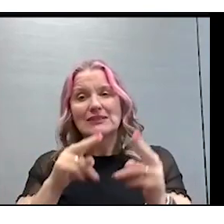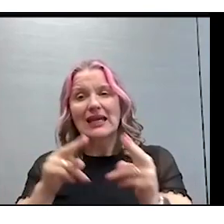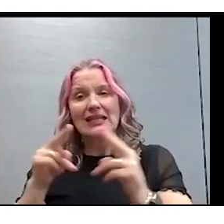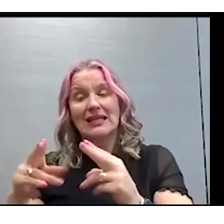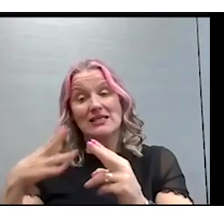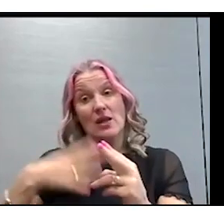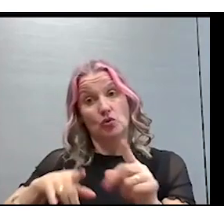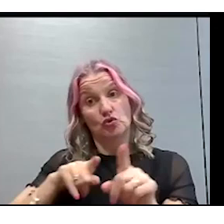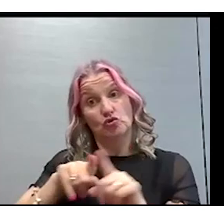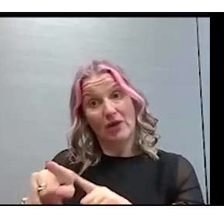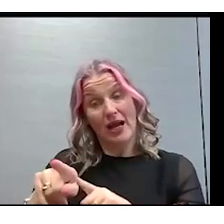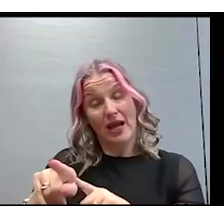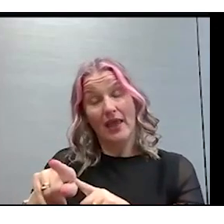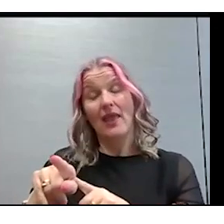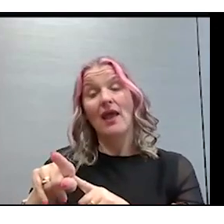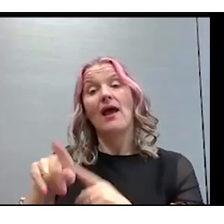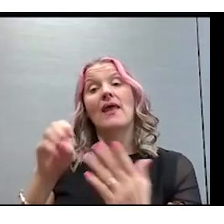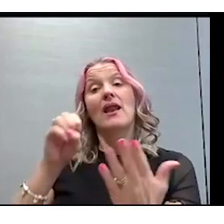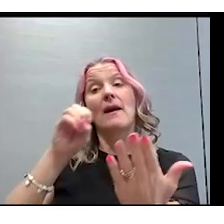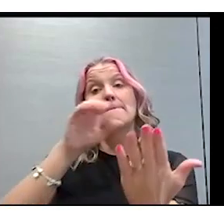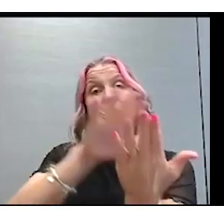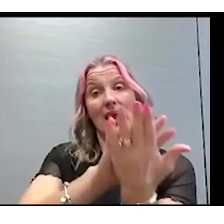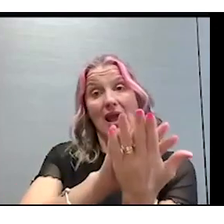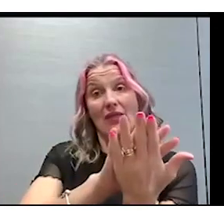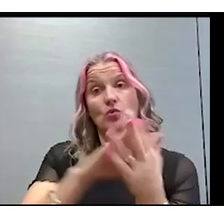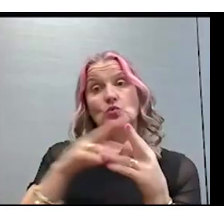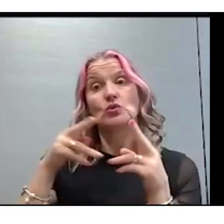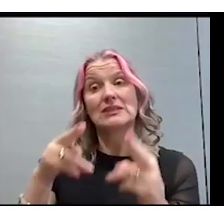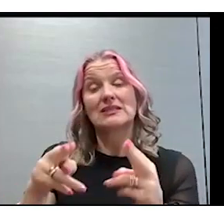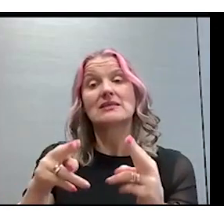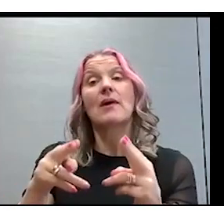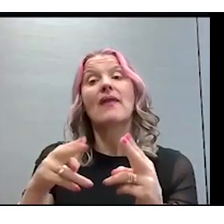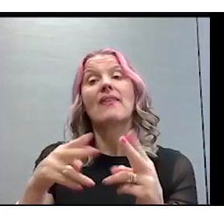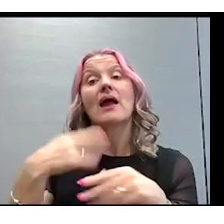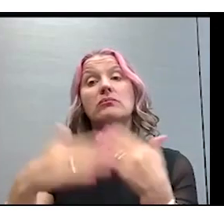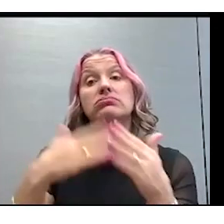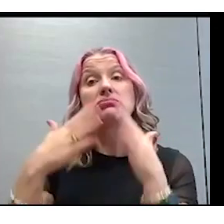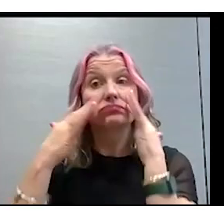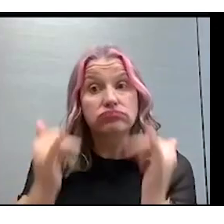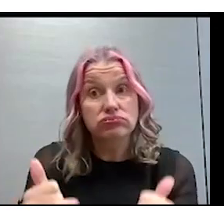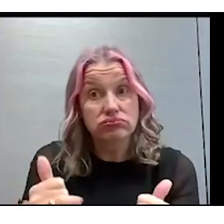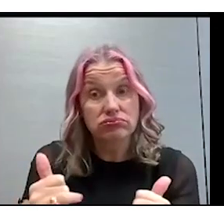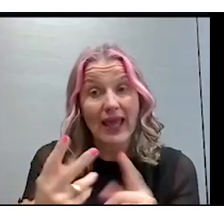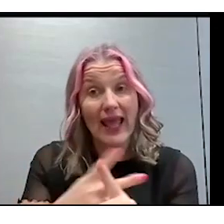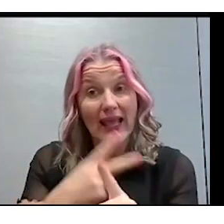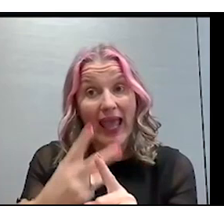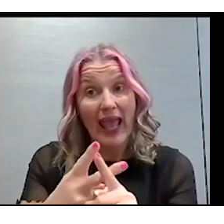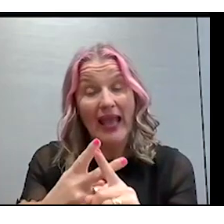And then we would apply those to the system and run the same exact 100 prompts and have a new